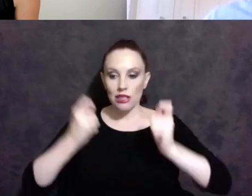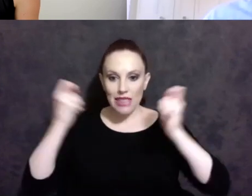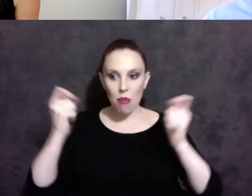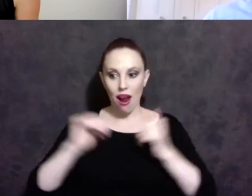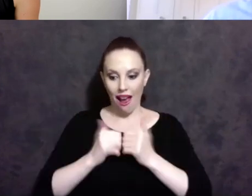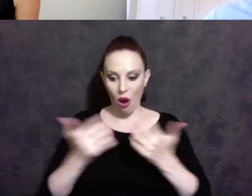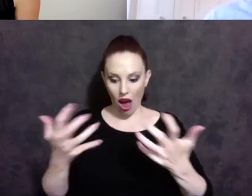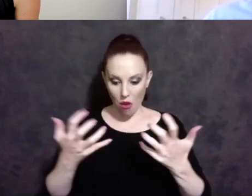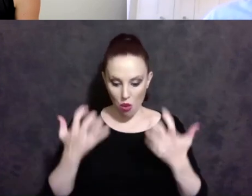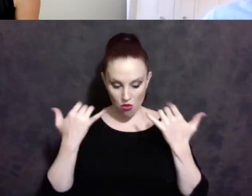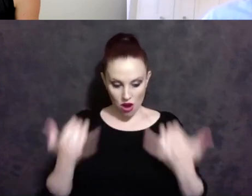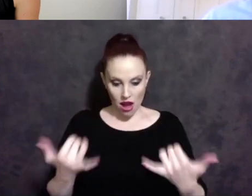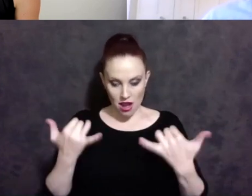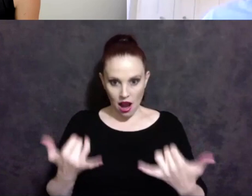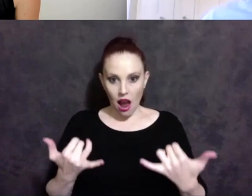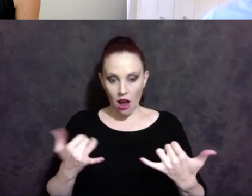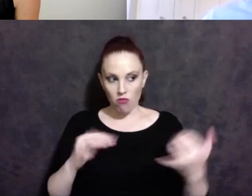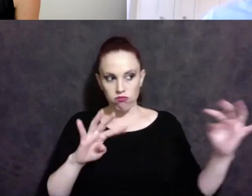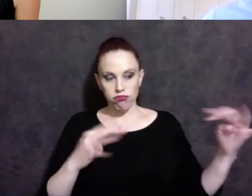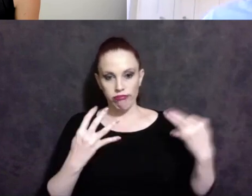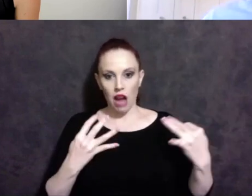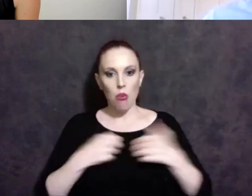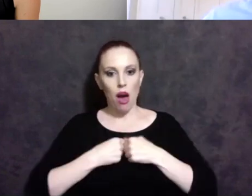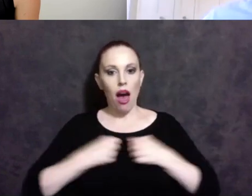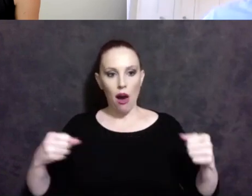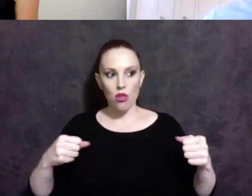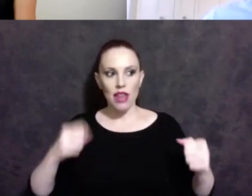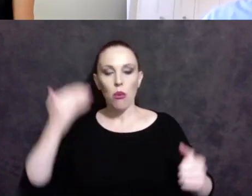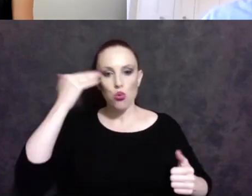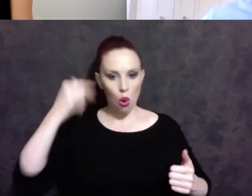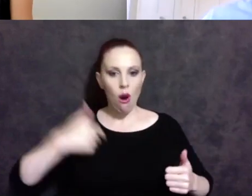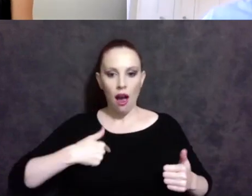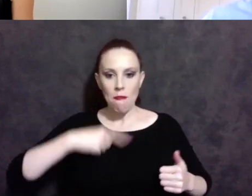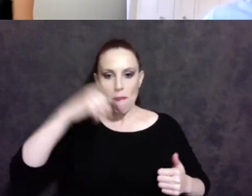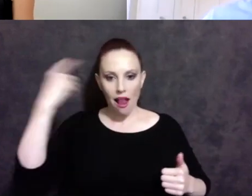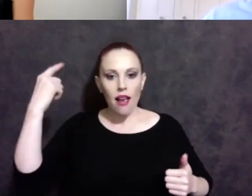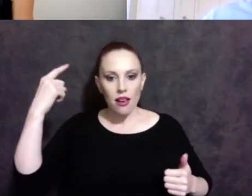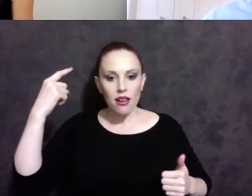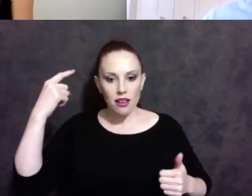now, I will out myself as being black and in this environment of potential colleagues